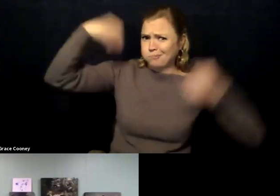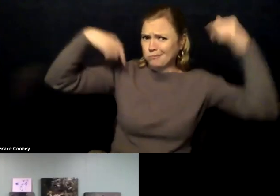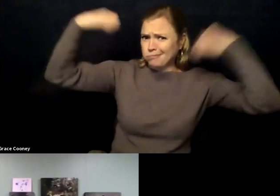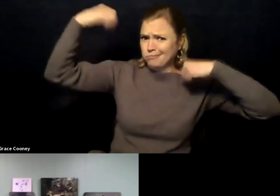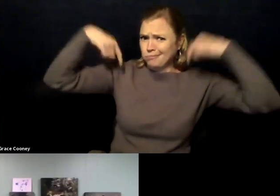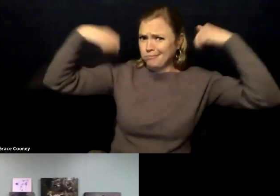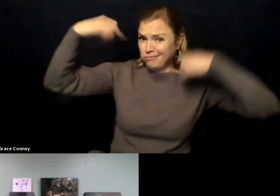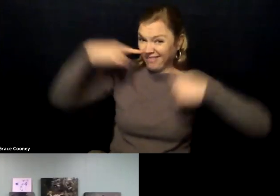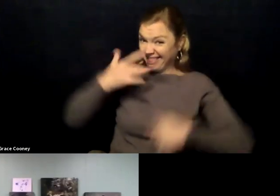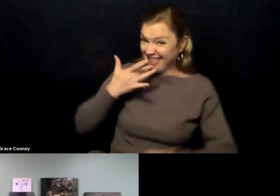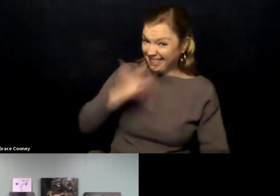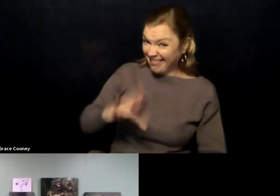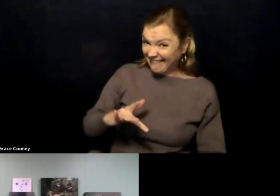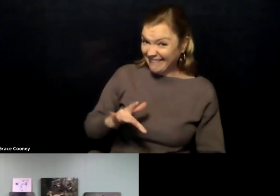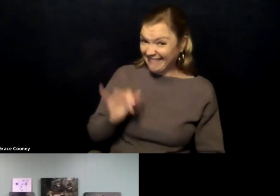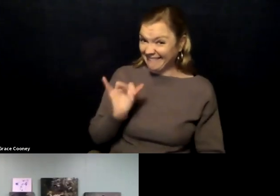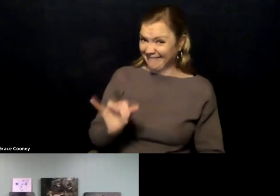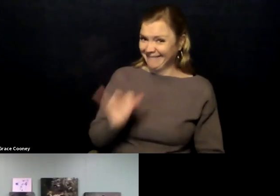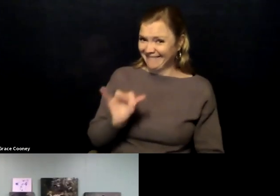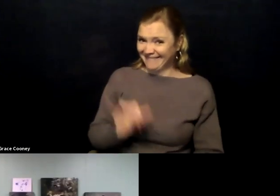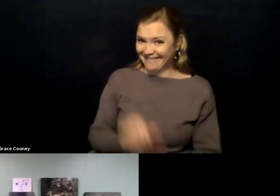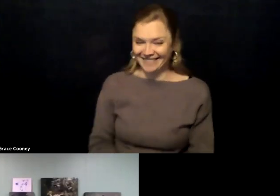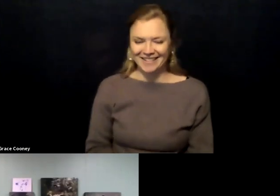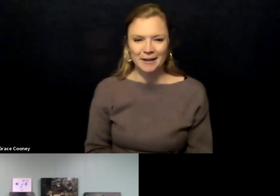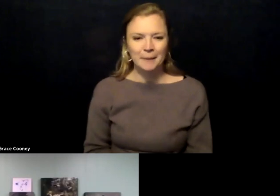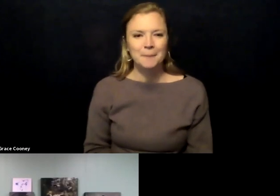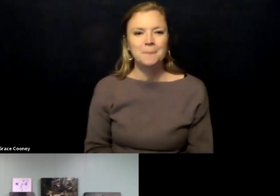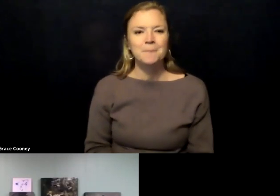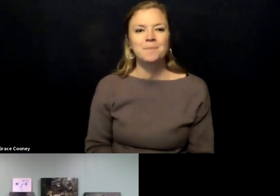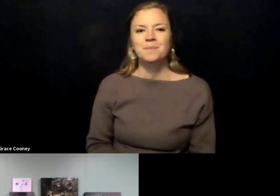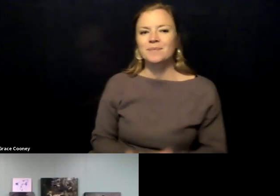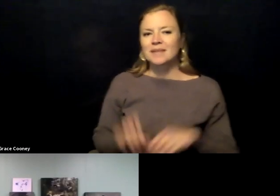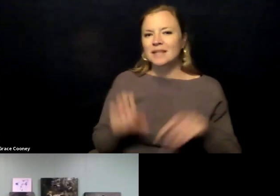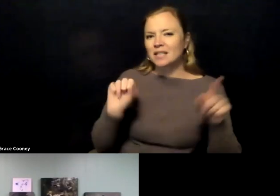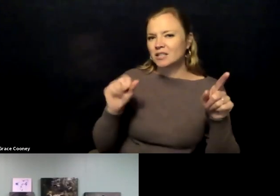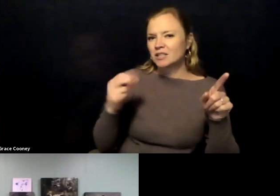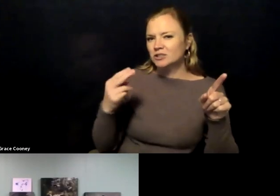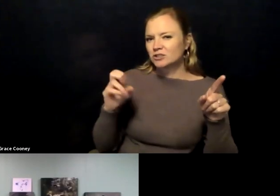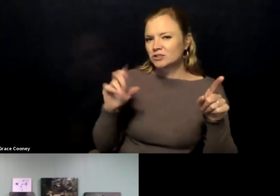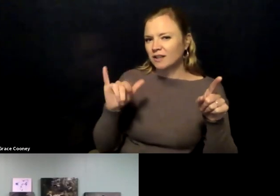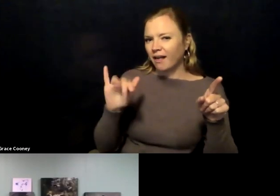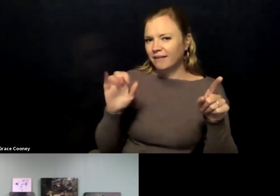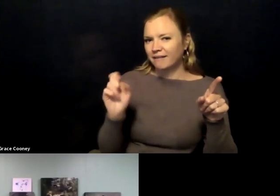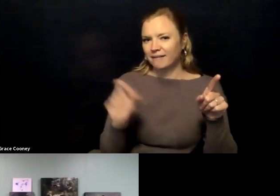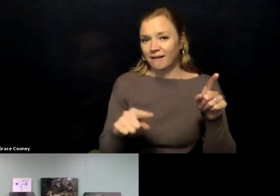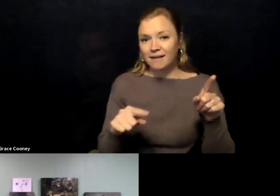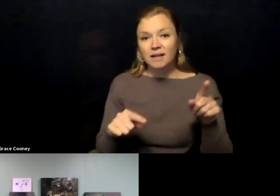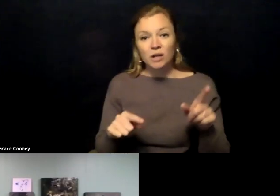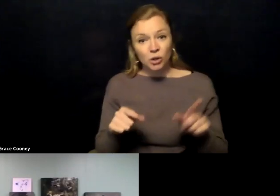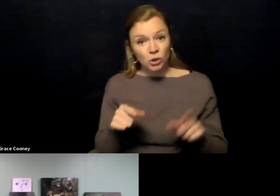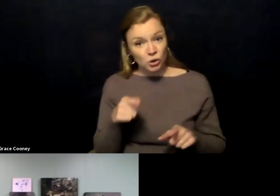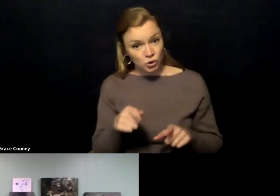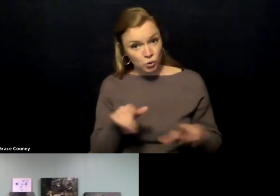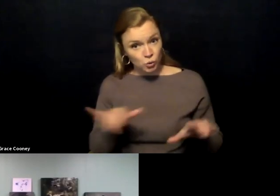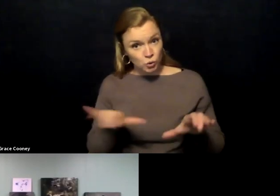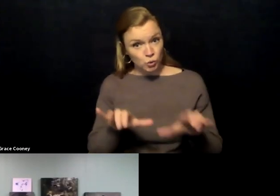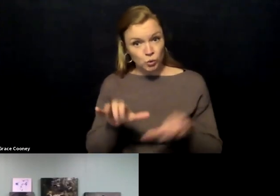Zoo? Or can you speak to that at all? [Tina] We do!